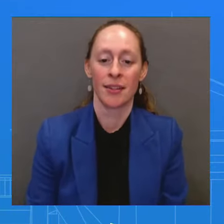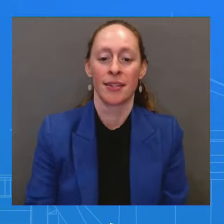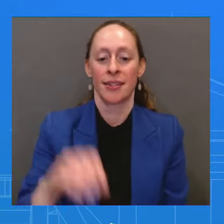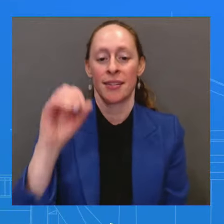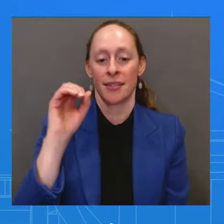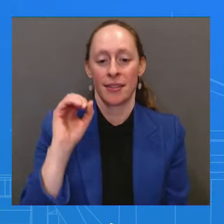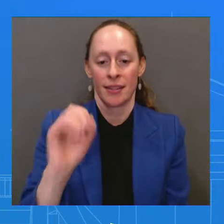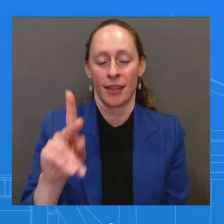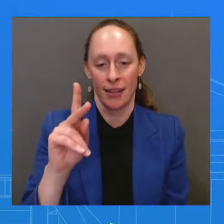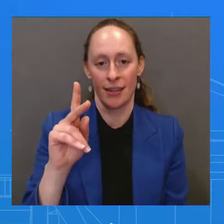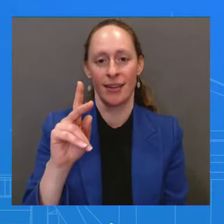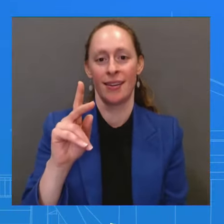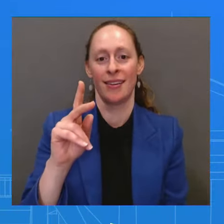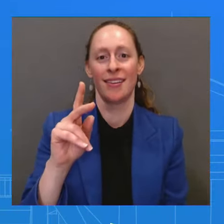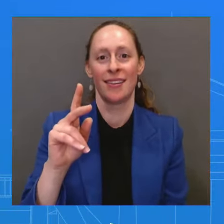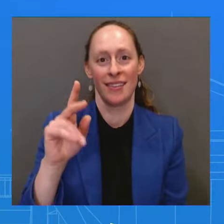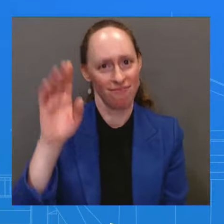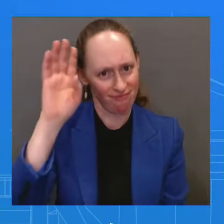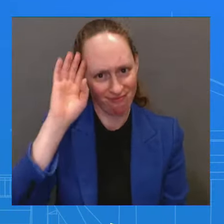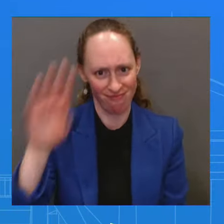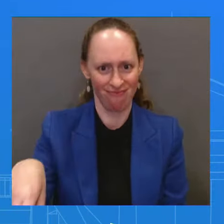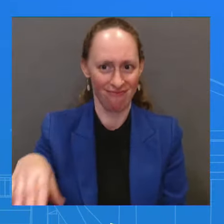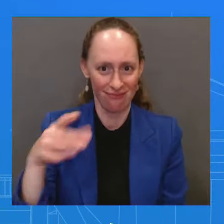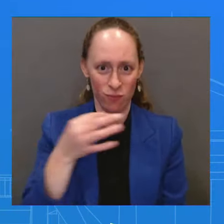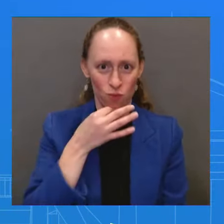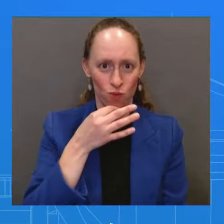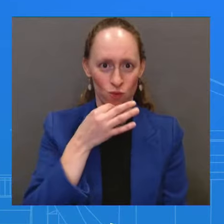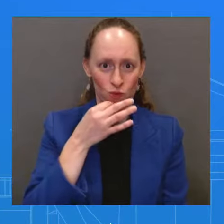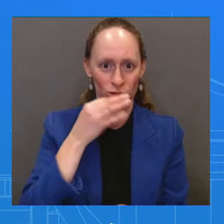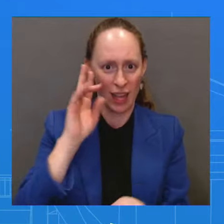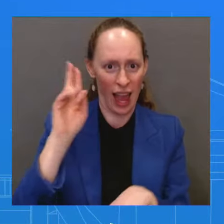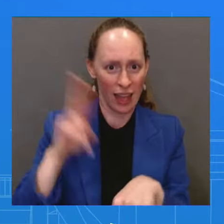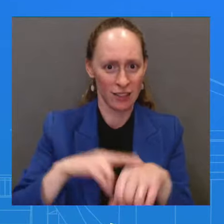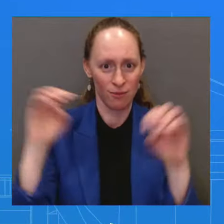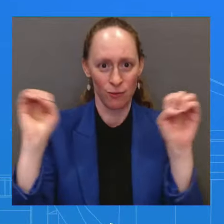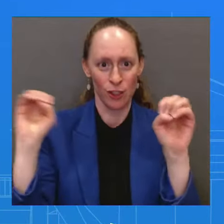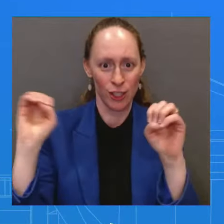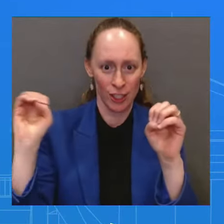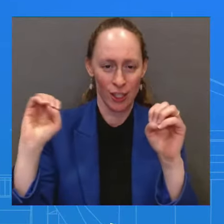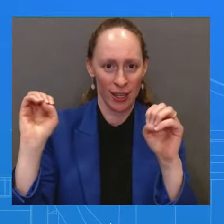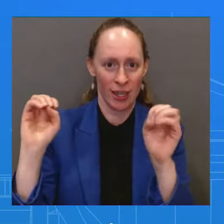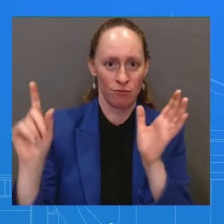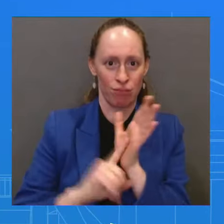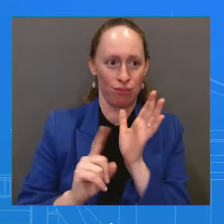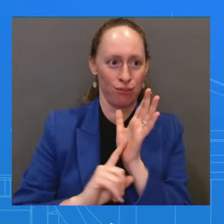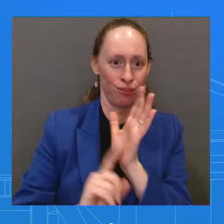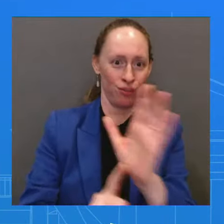that supported to potentially -- or alert system that's supposed to start at 2:20 at a rolling basis.